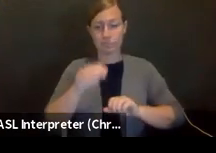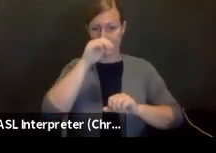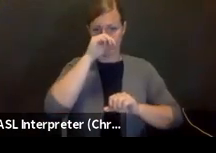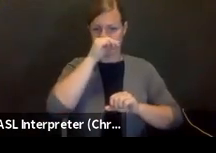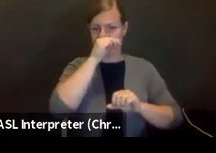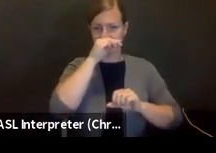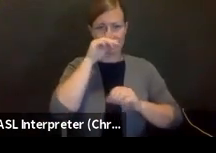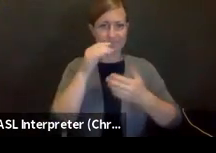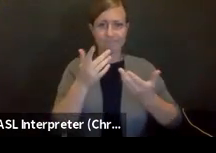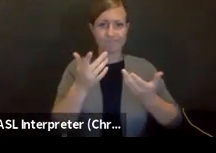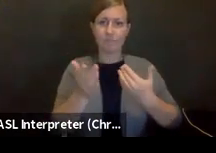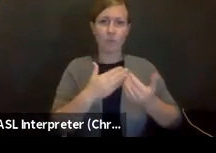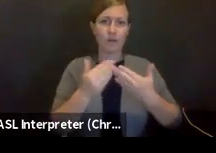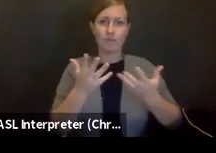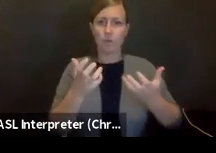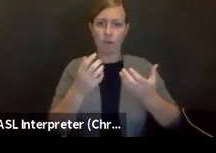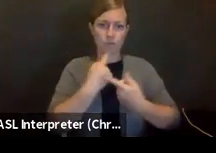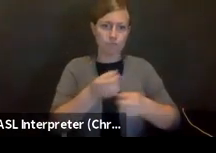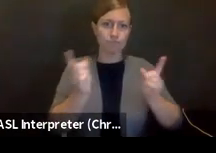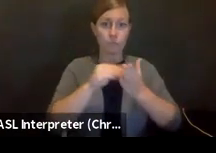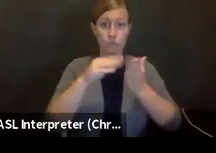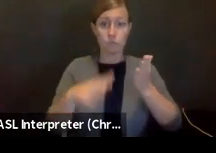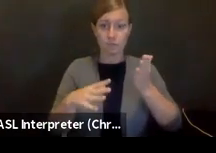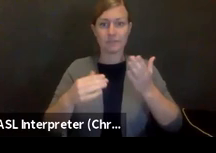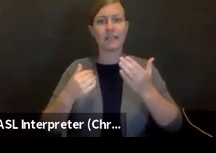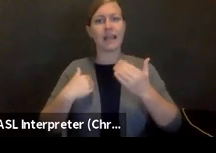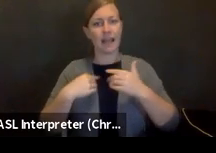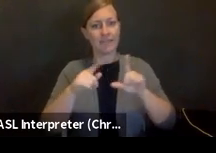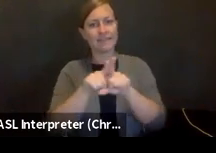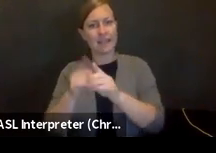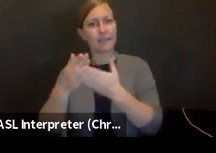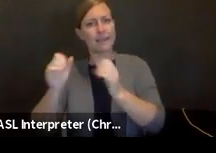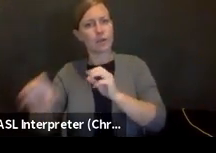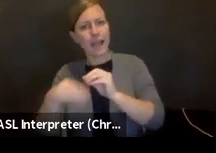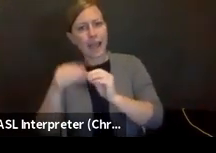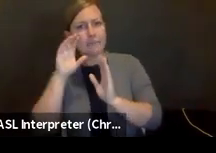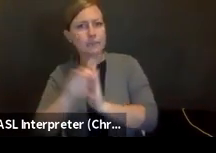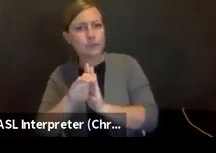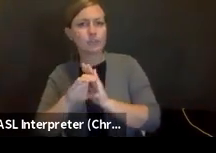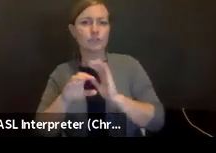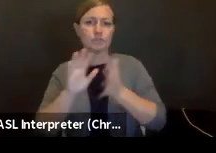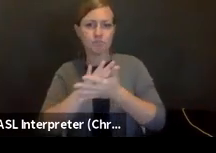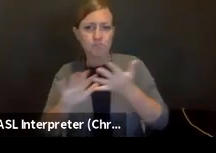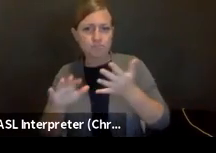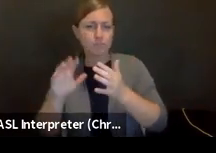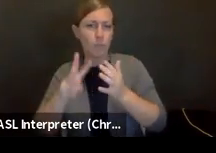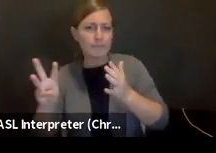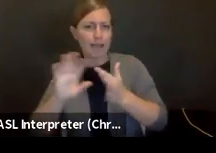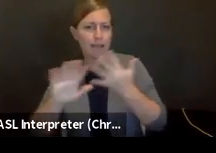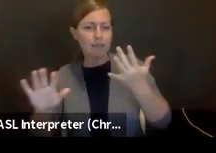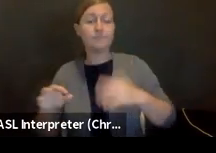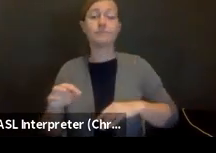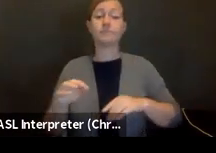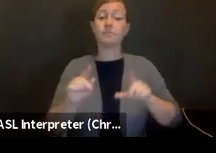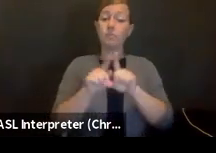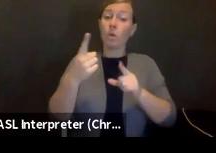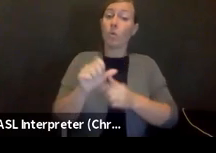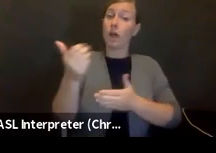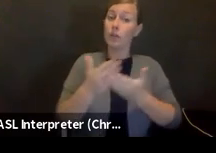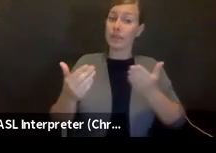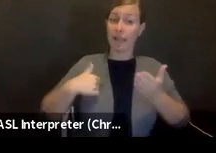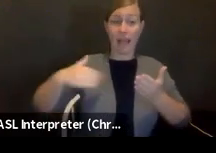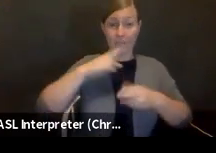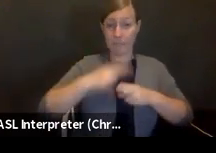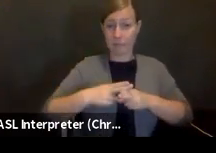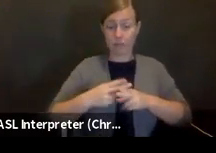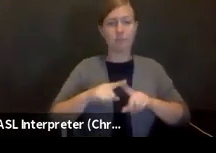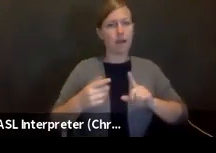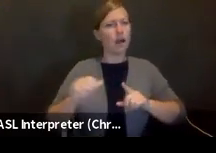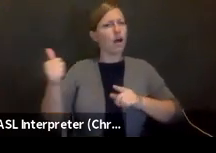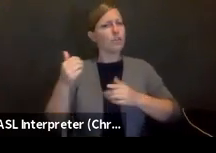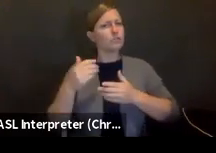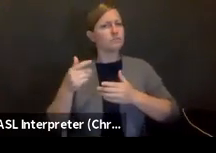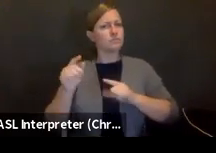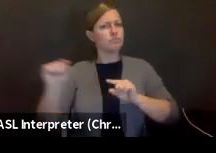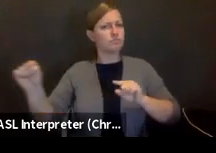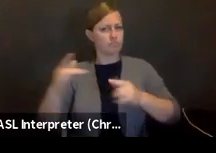ESD 189 - Amy Colburn: let students know they have all the same features of inserting content. There's also one thing I didn't point out, but it is on a lot of the other options is down at the bottom you can attach